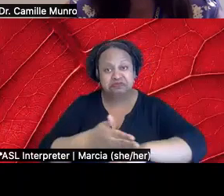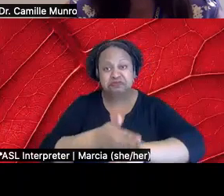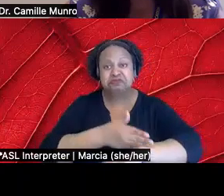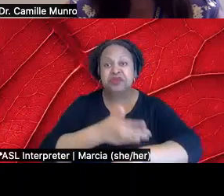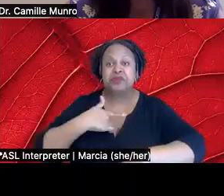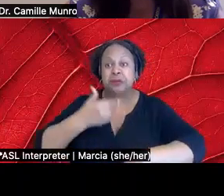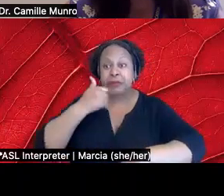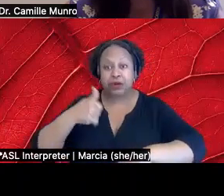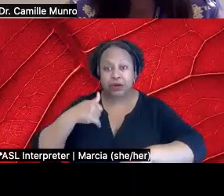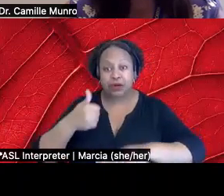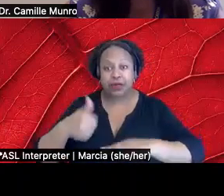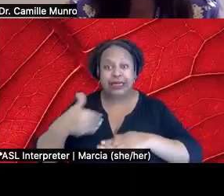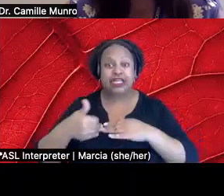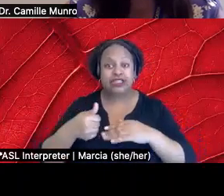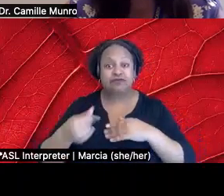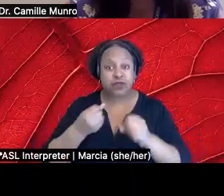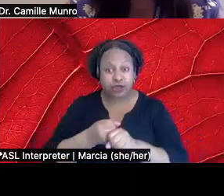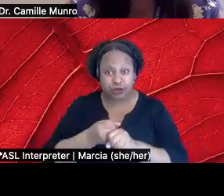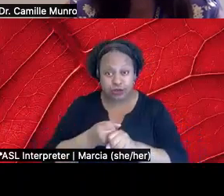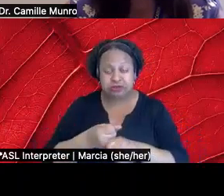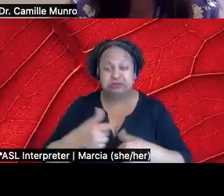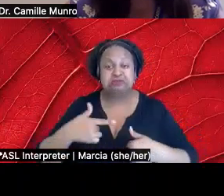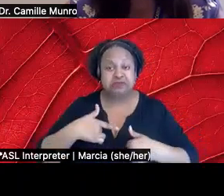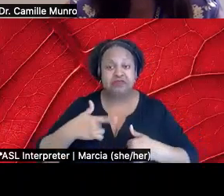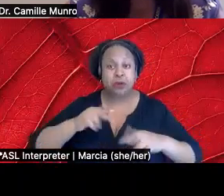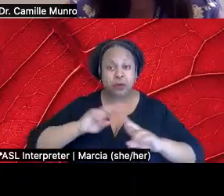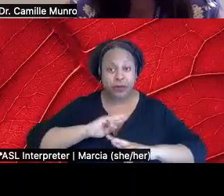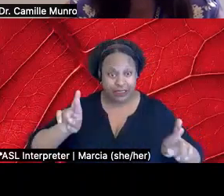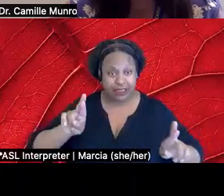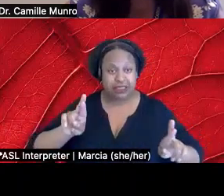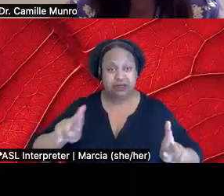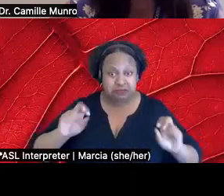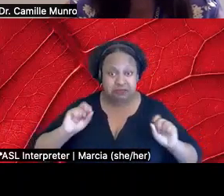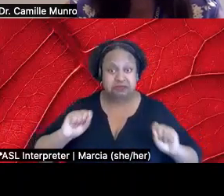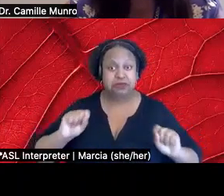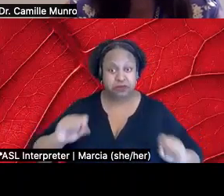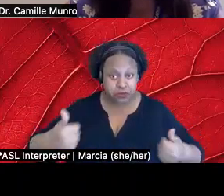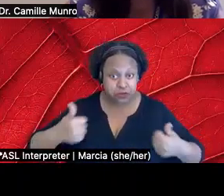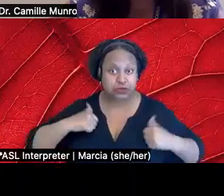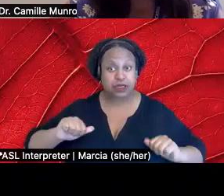and I wanted to, and I felt ready and able to try doing some of the emergency room work.